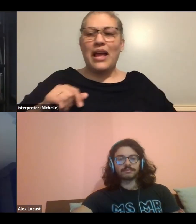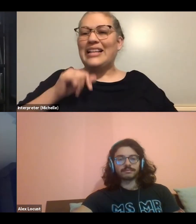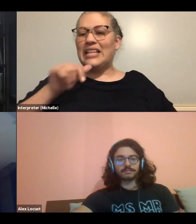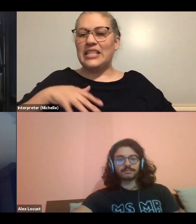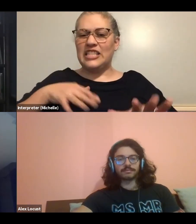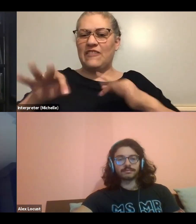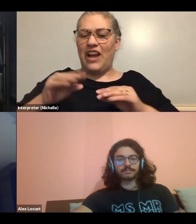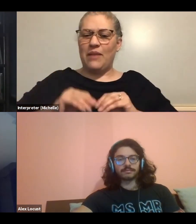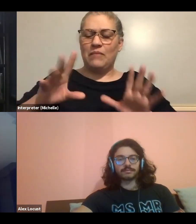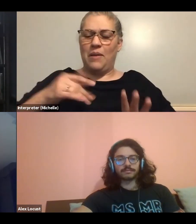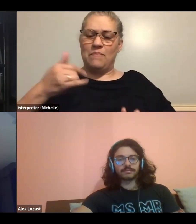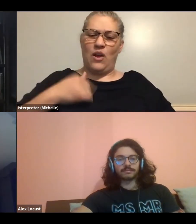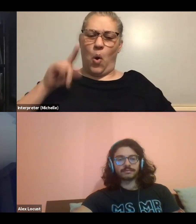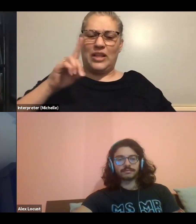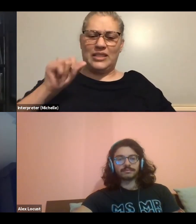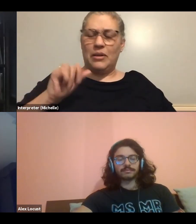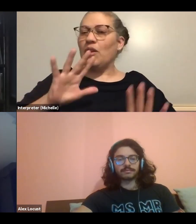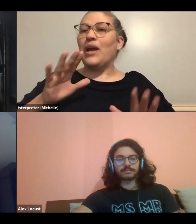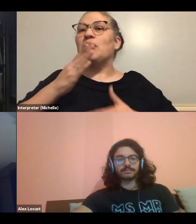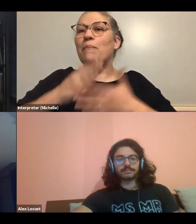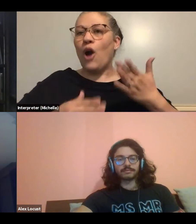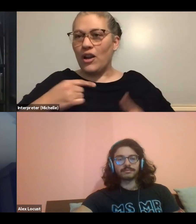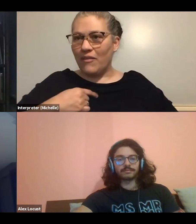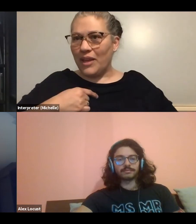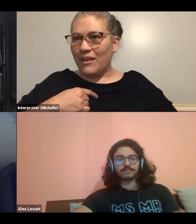Matthew Alaniz: Disability in such a way that that's the central and sole focus of it.